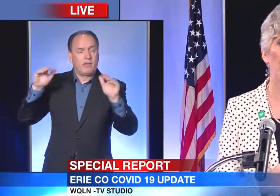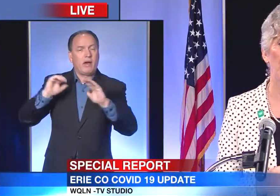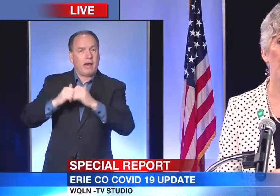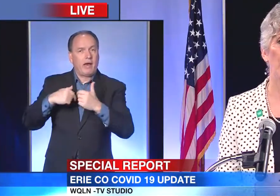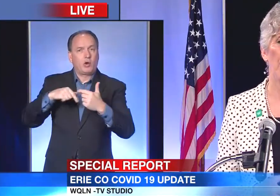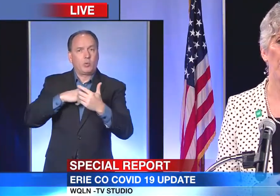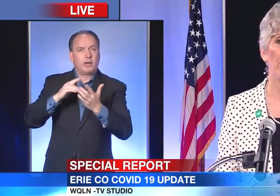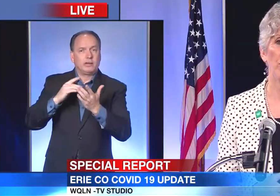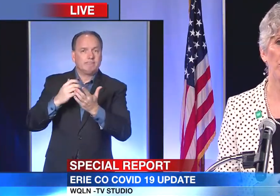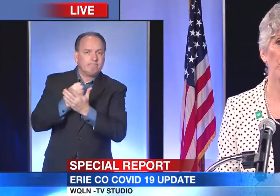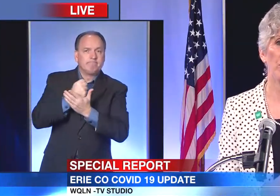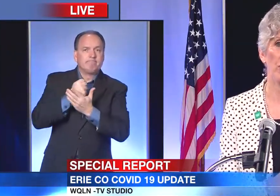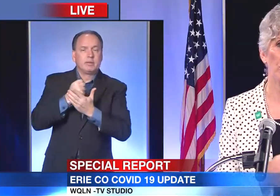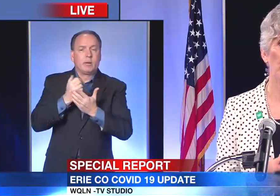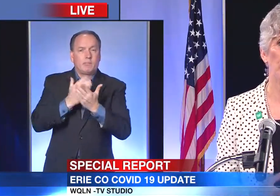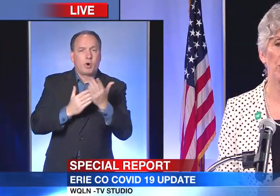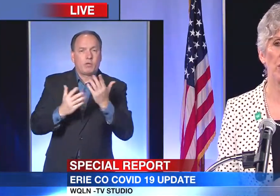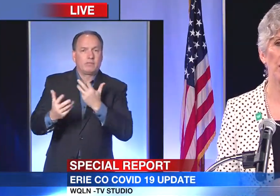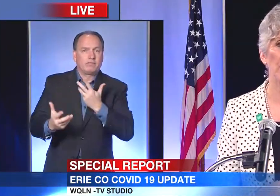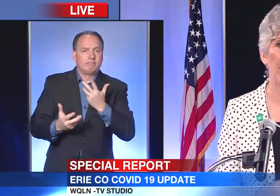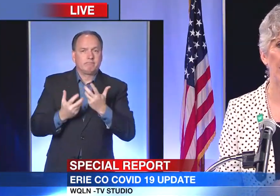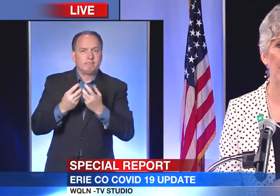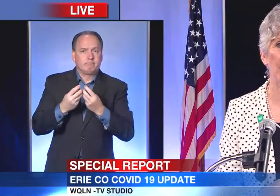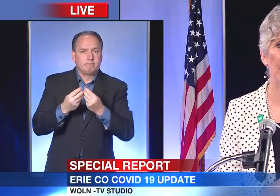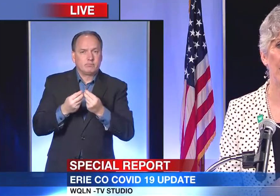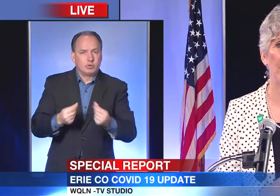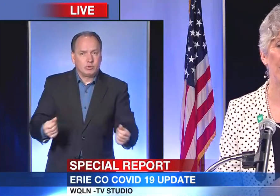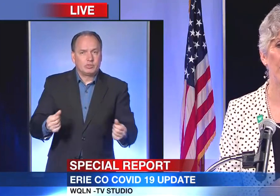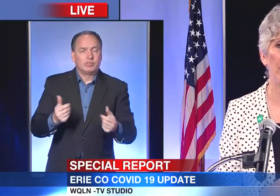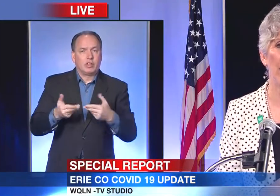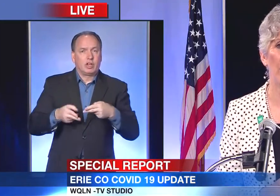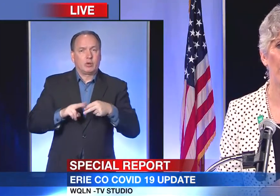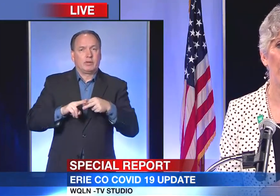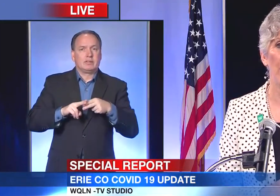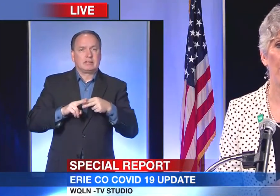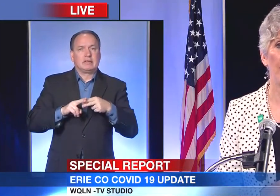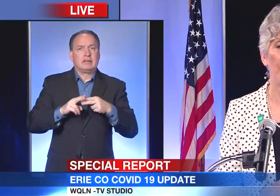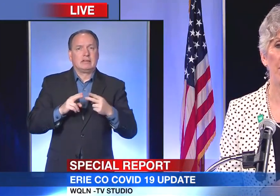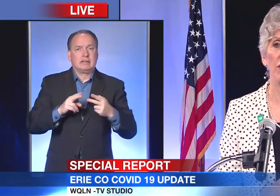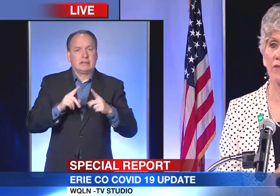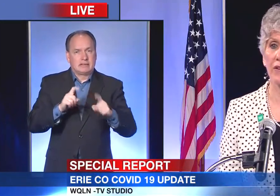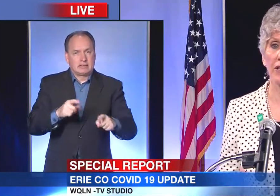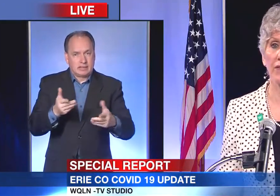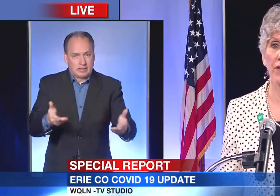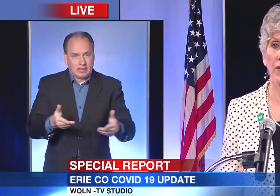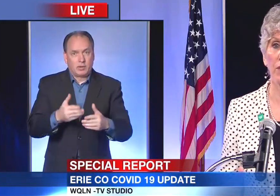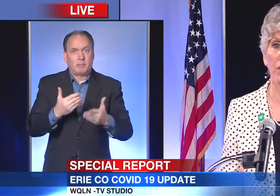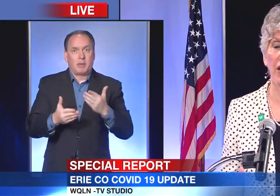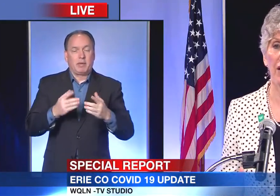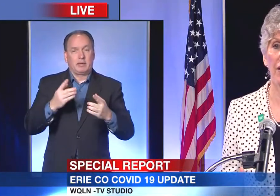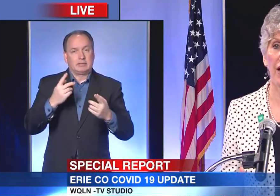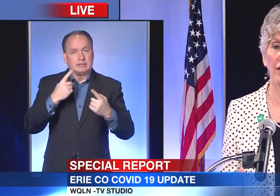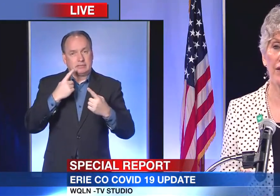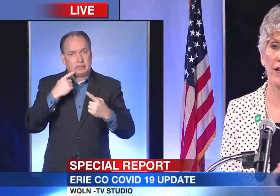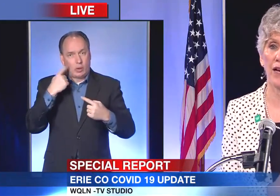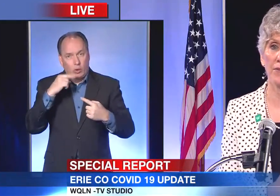CAPACITY AT THEIR LABS ON THE STATE LEVEL, SO HOW CAN WE BE, YOU KNOW, PART OF THE SOLUTION IN TERMS OF INCREASING TESTING IN ERIE COUNTY.